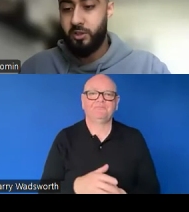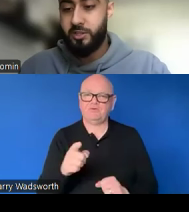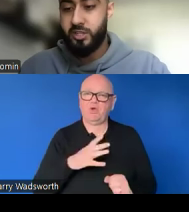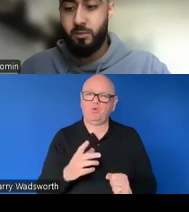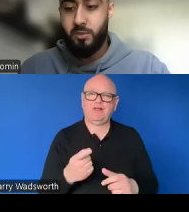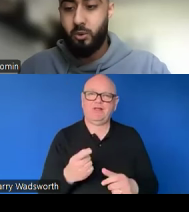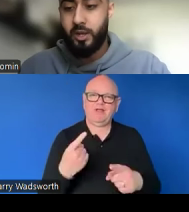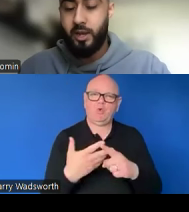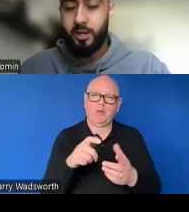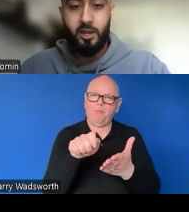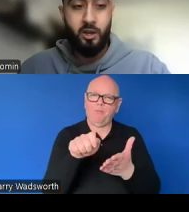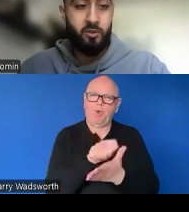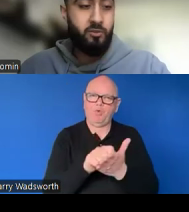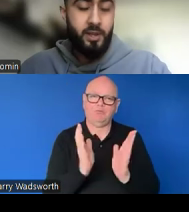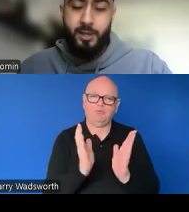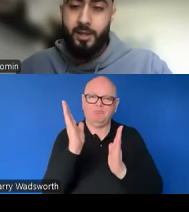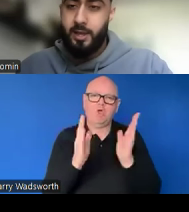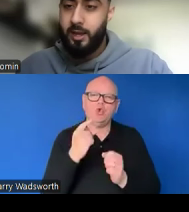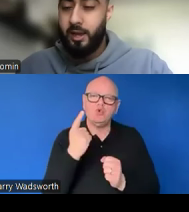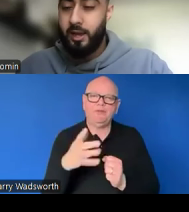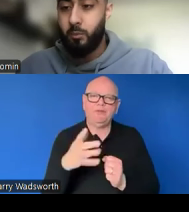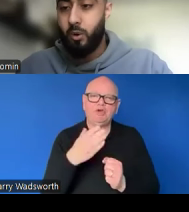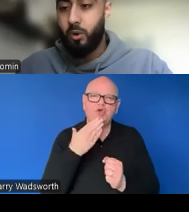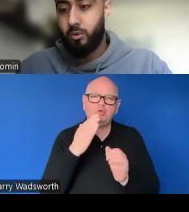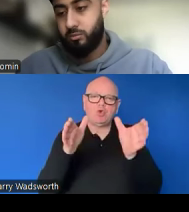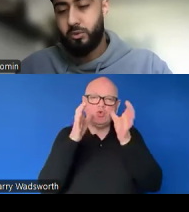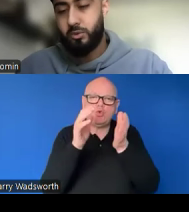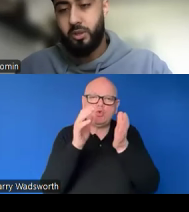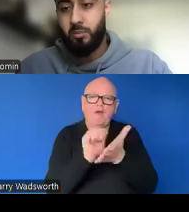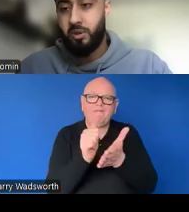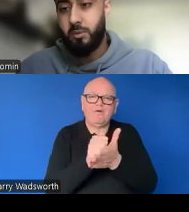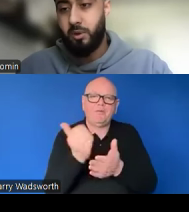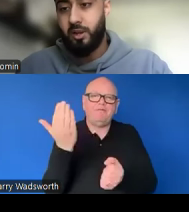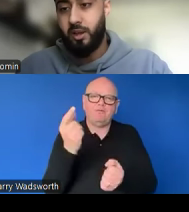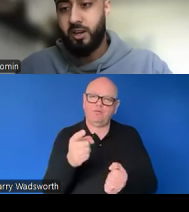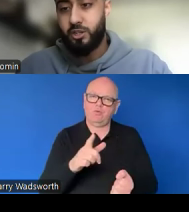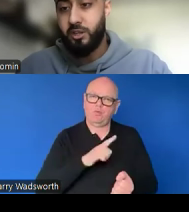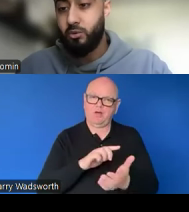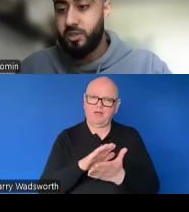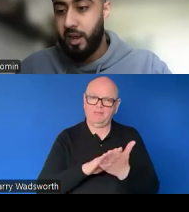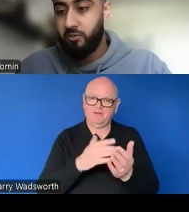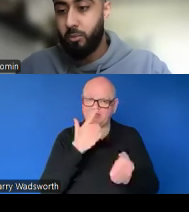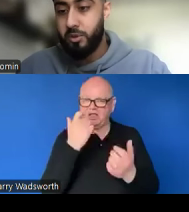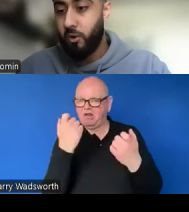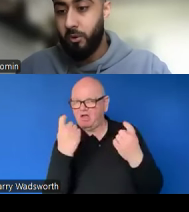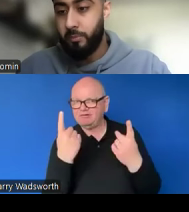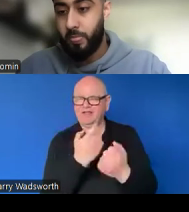This will just give me a quick idea of how many people have actually used the platform before.